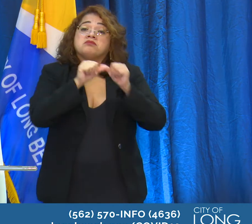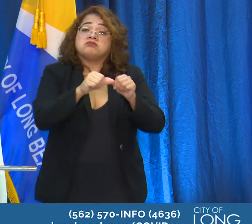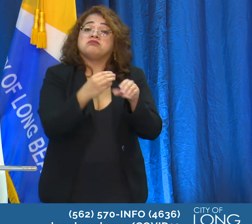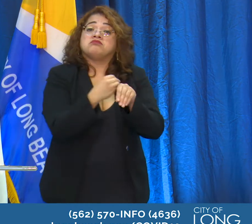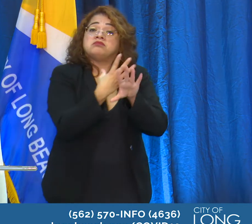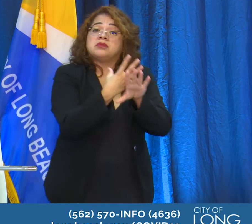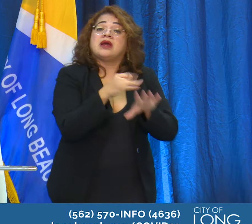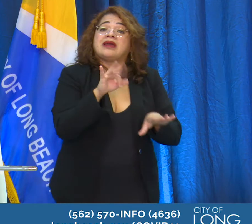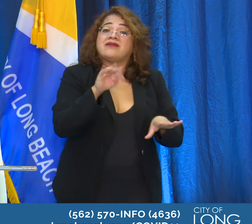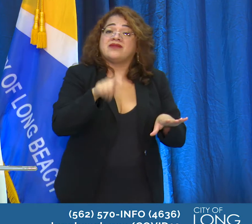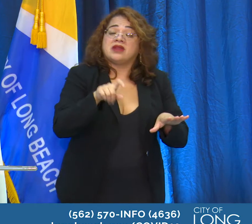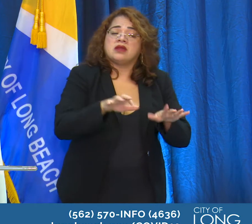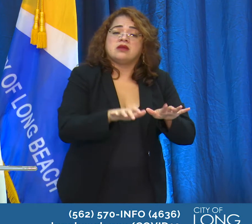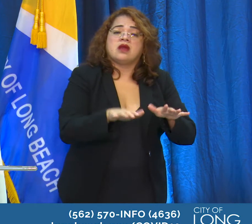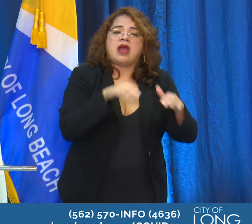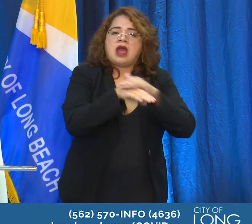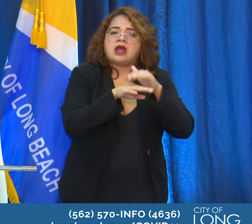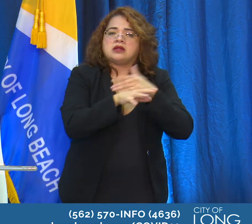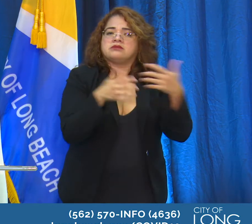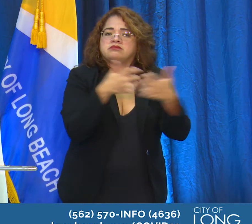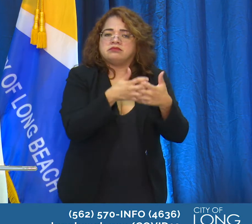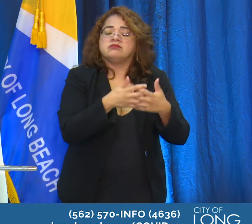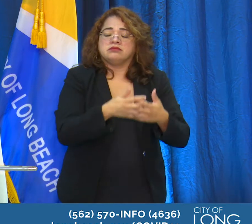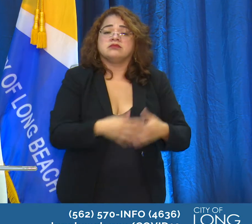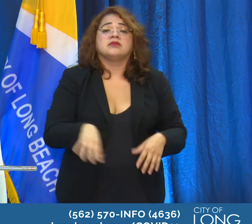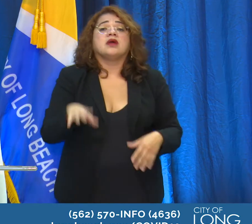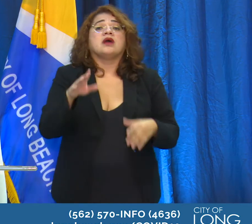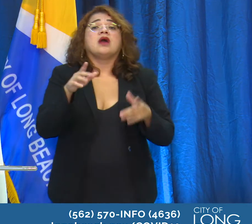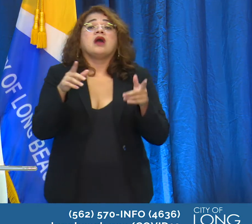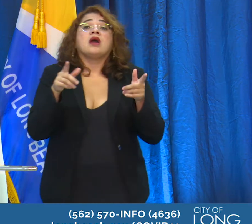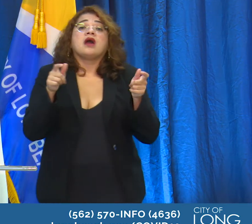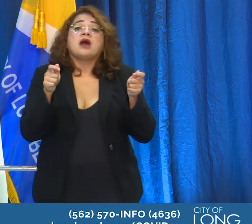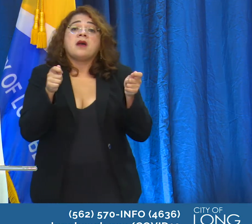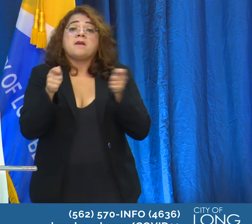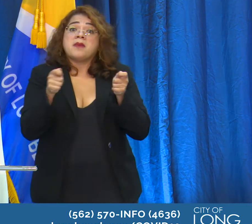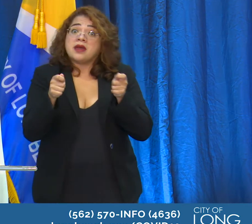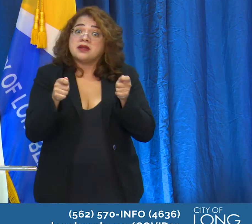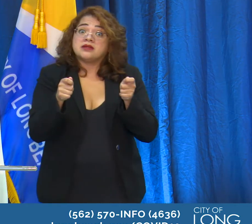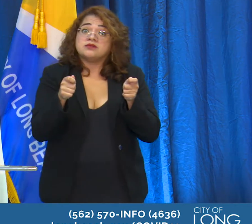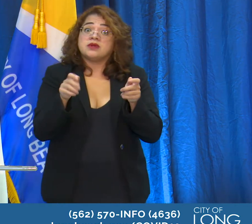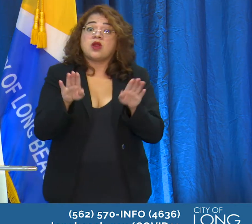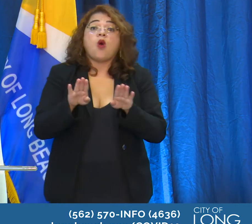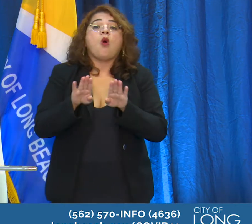Both the opening protocol and exposure management plan guidelines will be posted on the City's website very soon